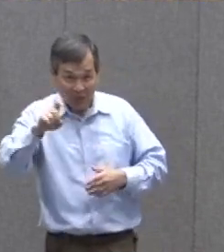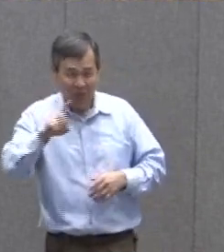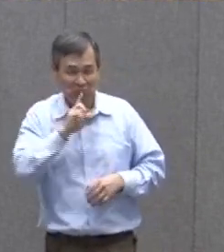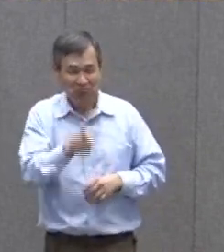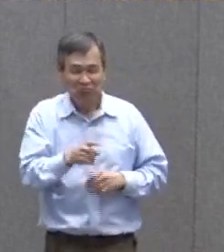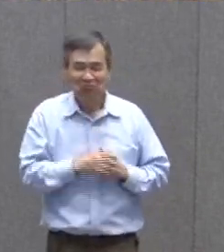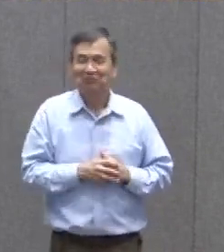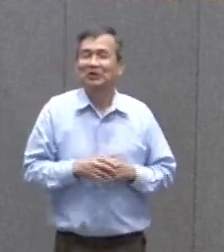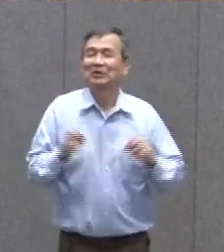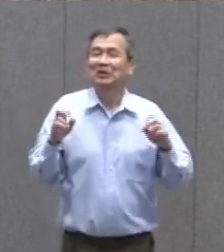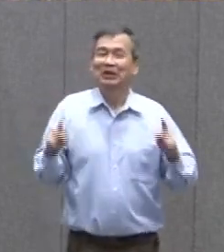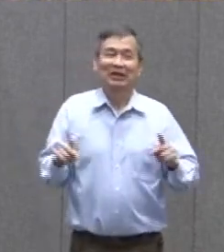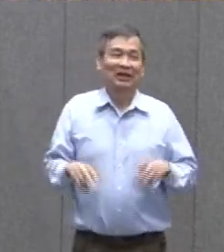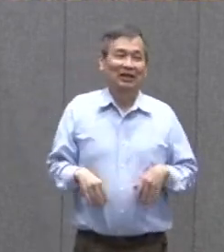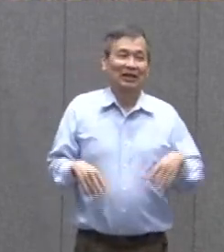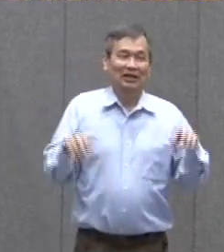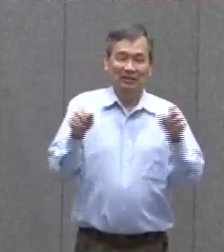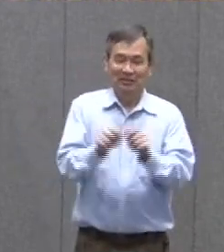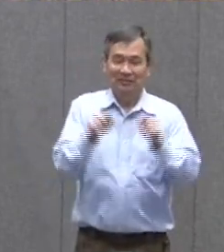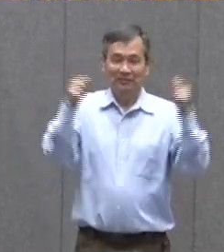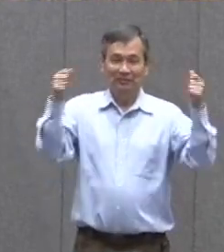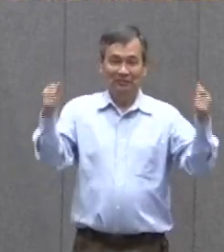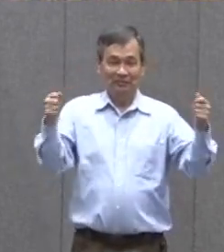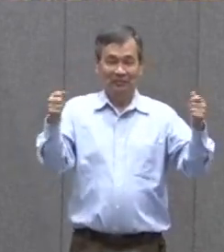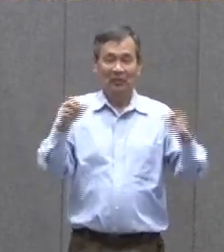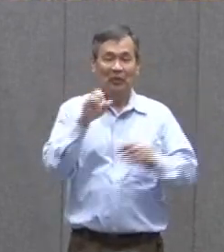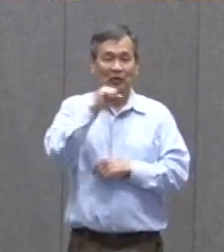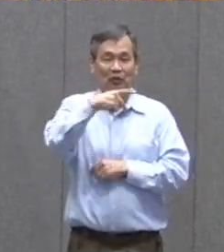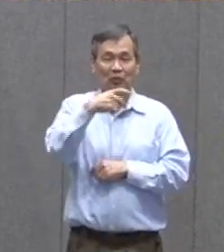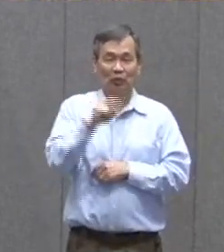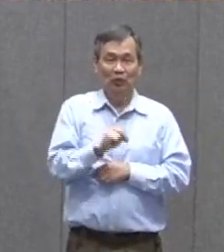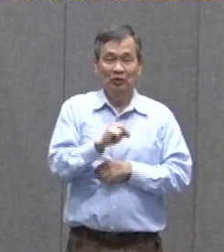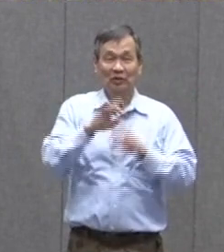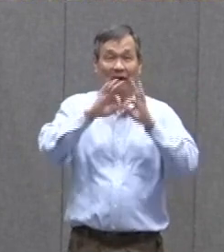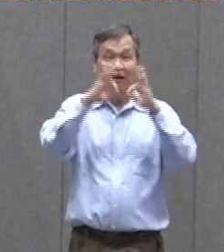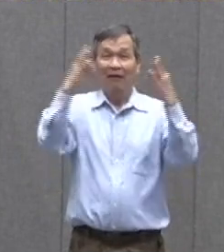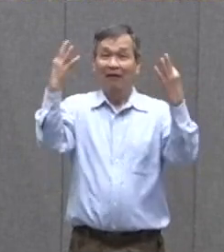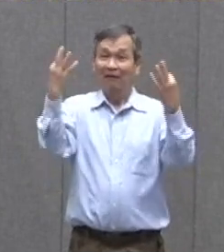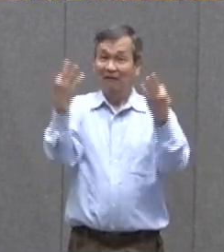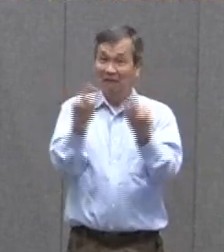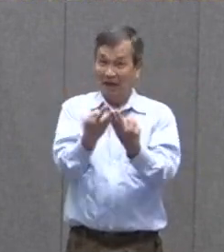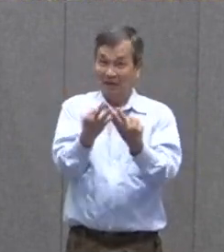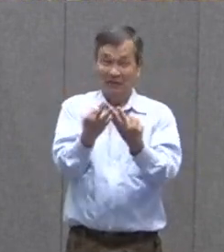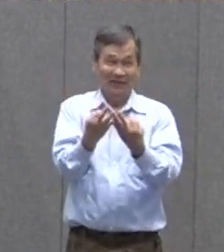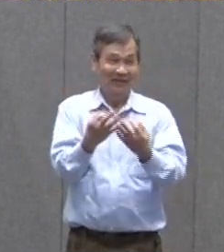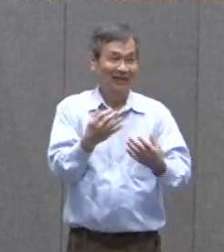This is Spoon's family. I love when I see this picture of Spoon's family